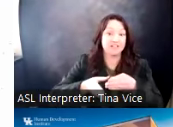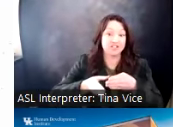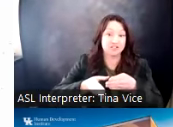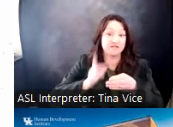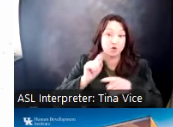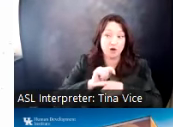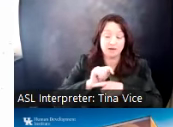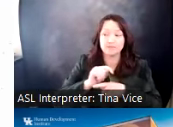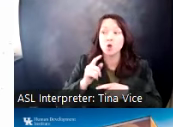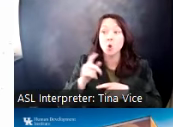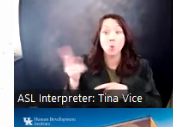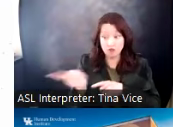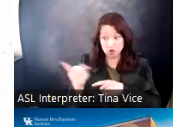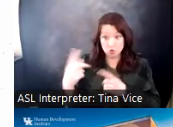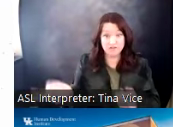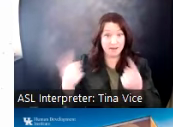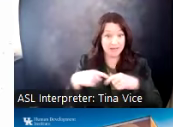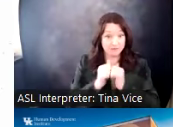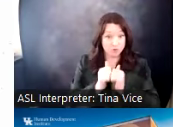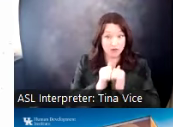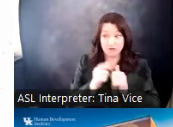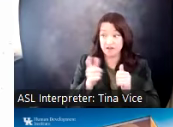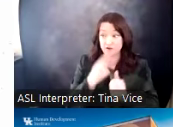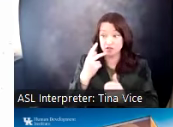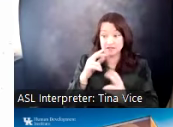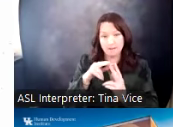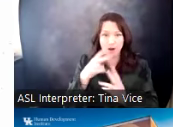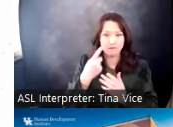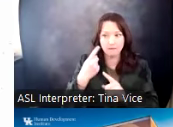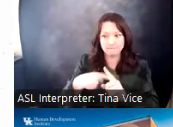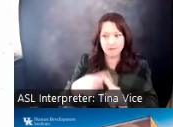came in together for the first few months there you see they kind of tracked and that was the instructor getting to know them you know and